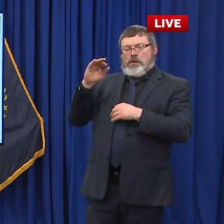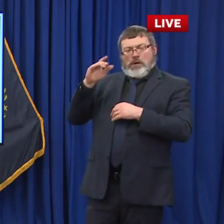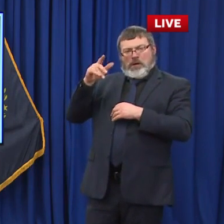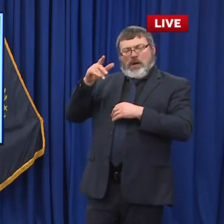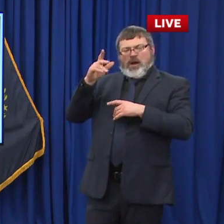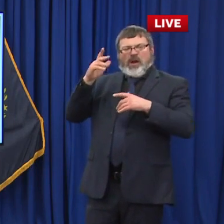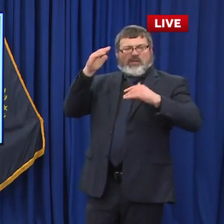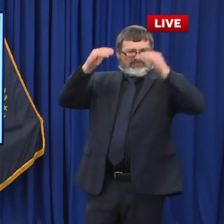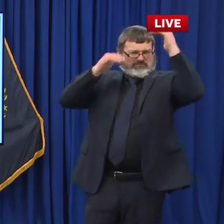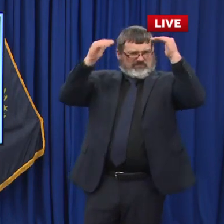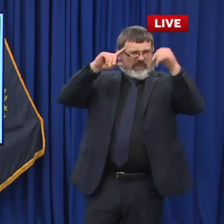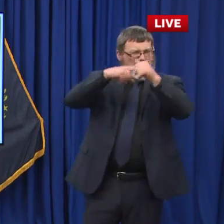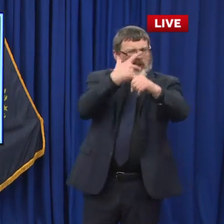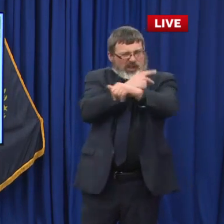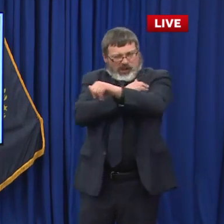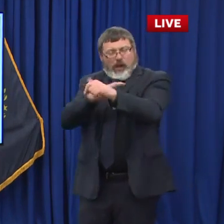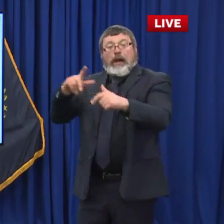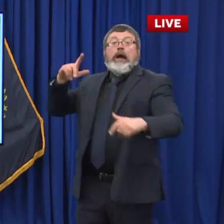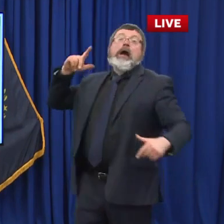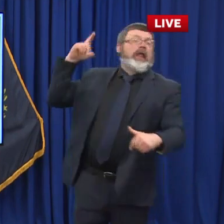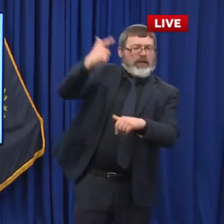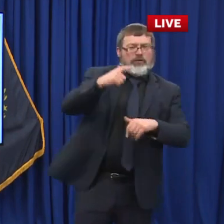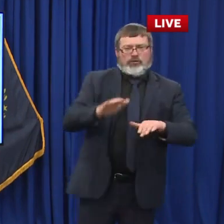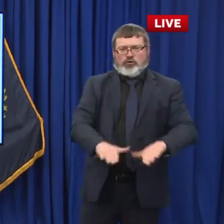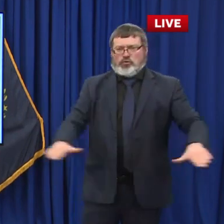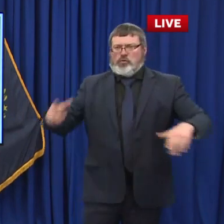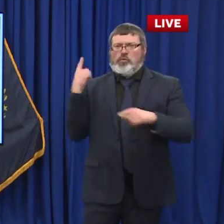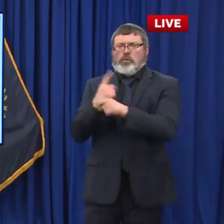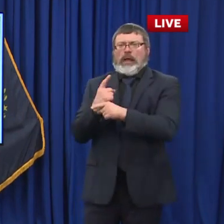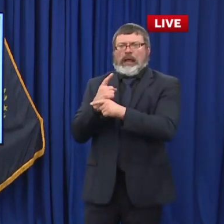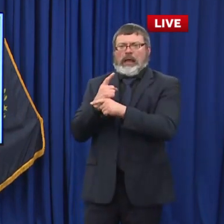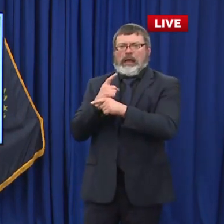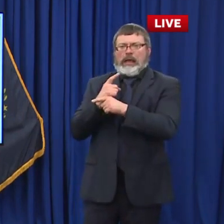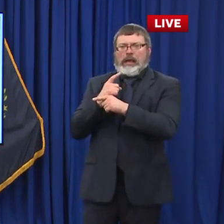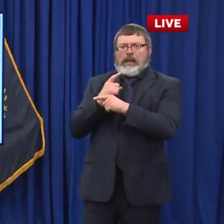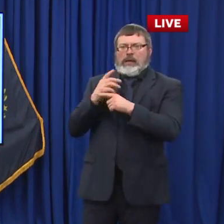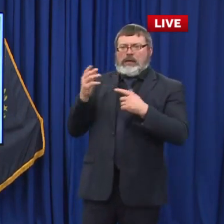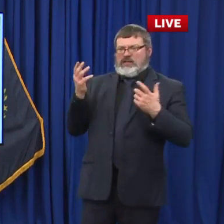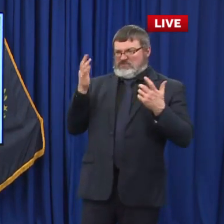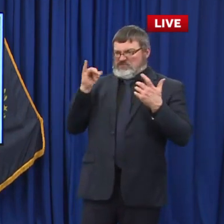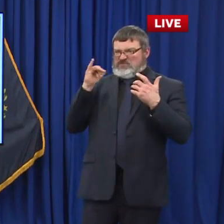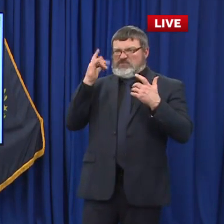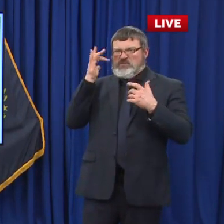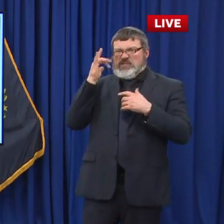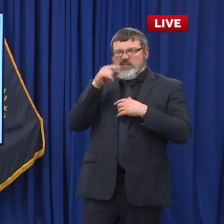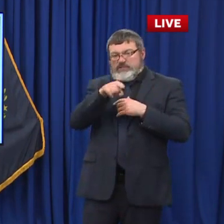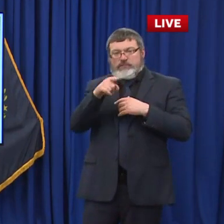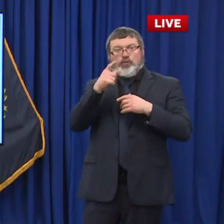IT IS A LONG TIME BEFORE KIDS GET VACCINATED, THOSE HEADING ONTO WINTER BREAK.